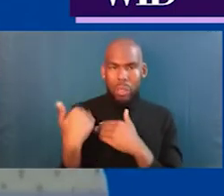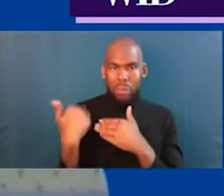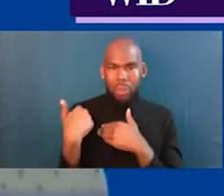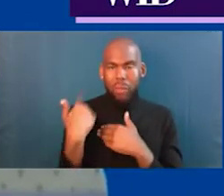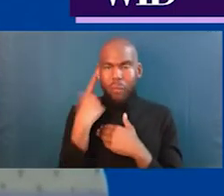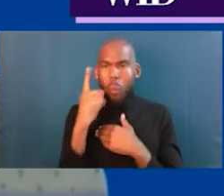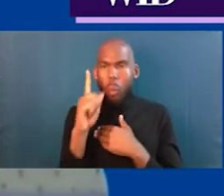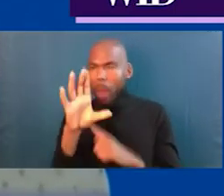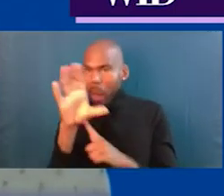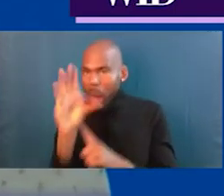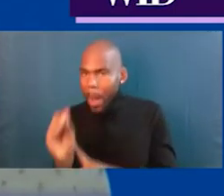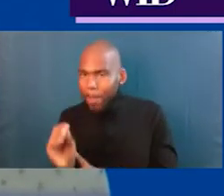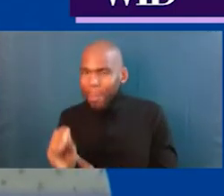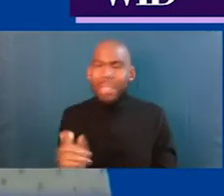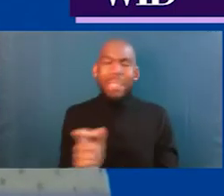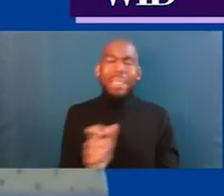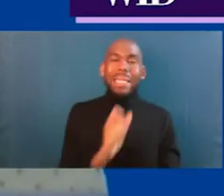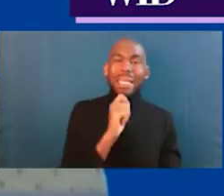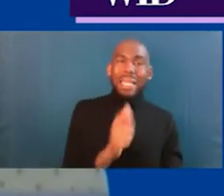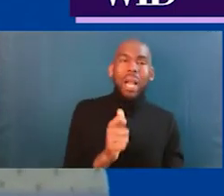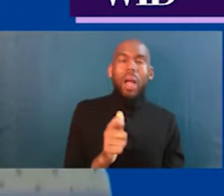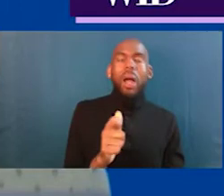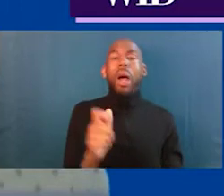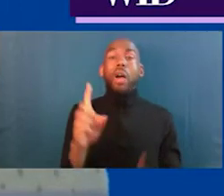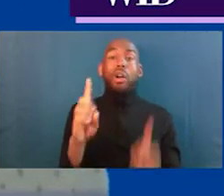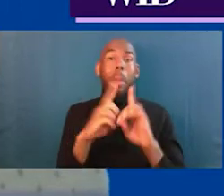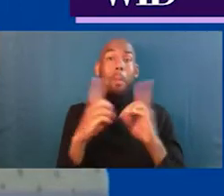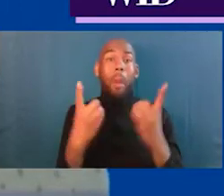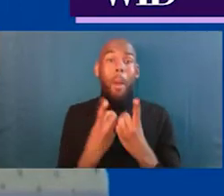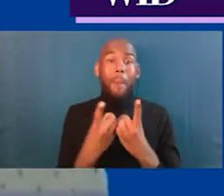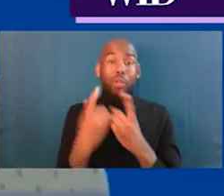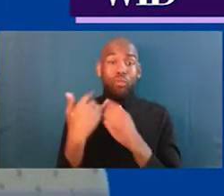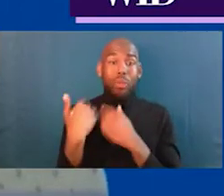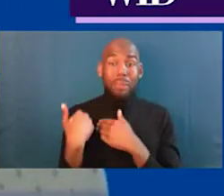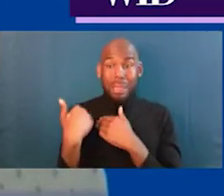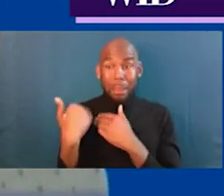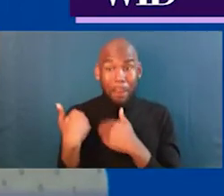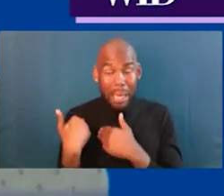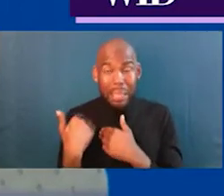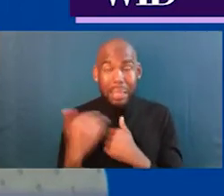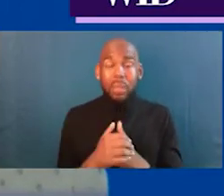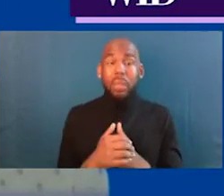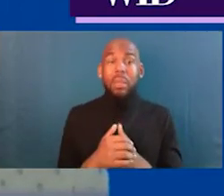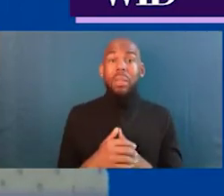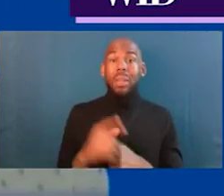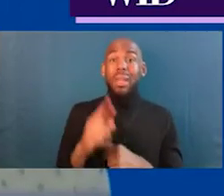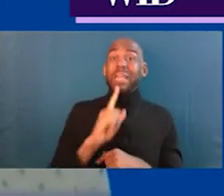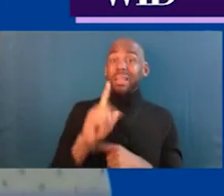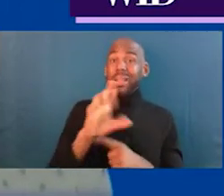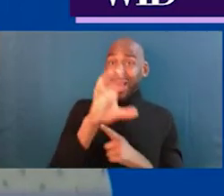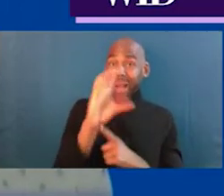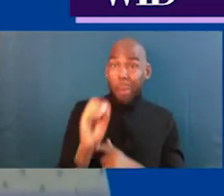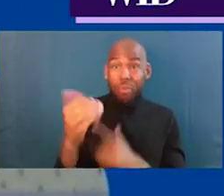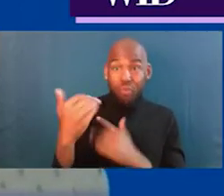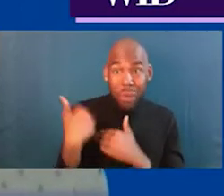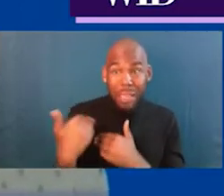in the company, it wasn't necessarily a department's responsibility, it was the company's responsibility,